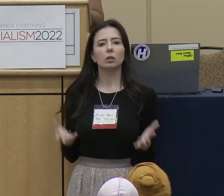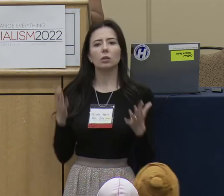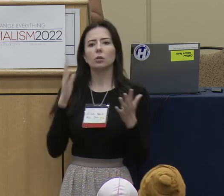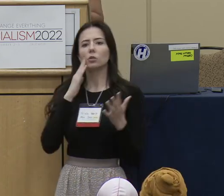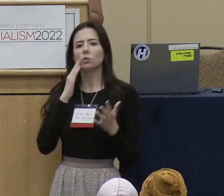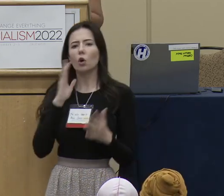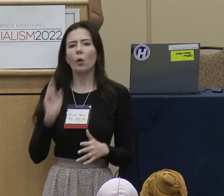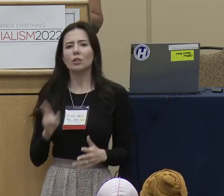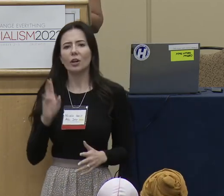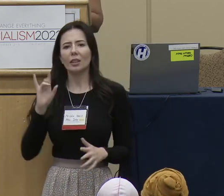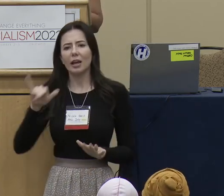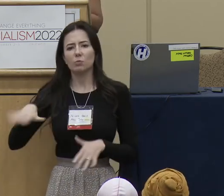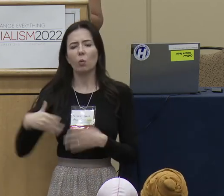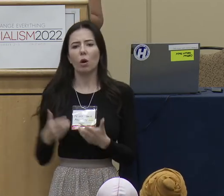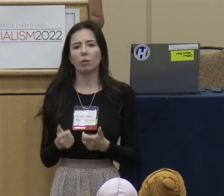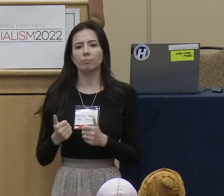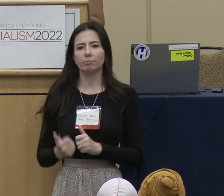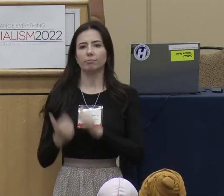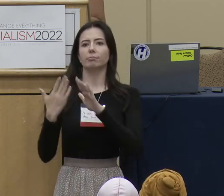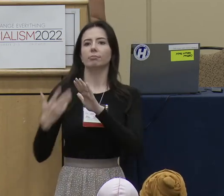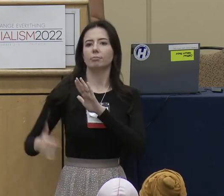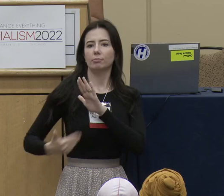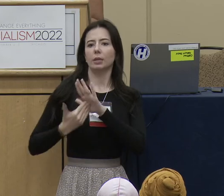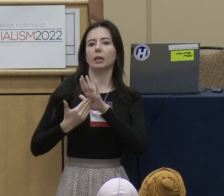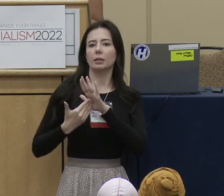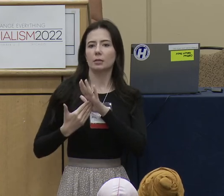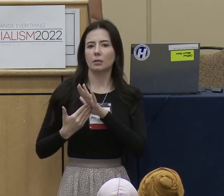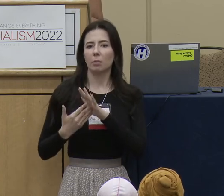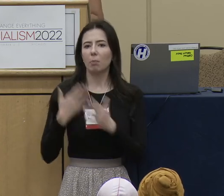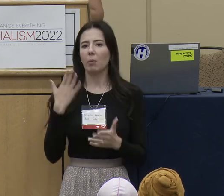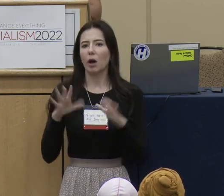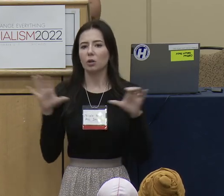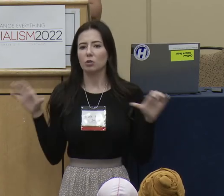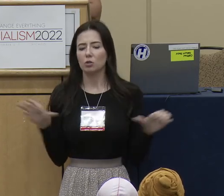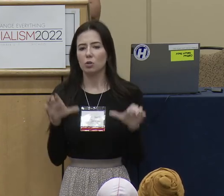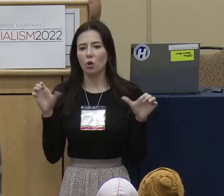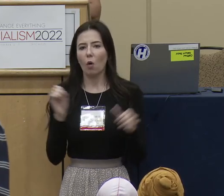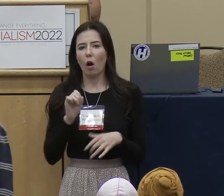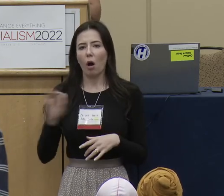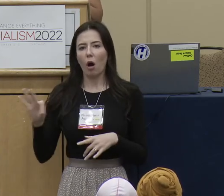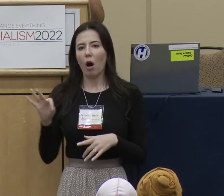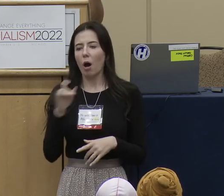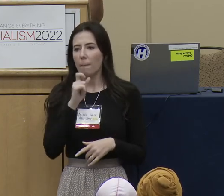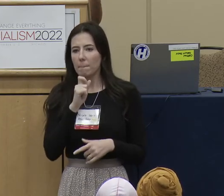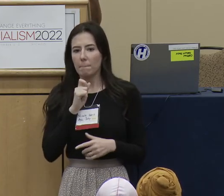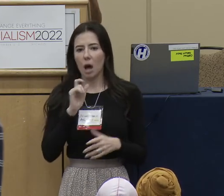about the systems of power that are very specific